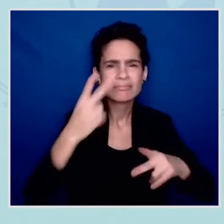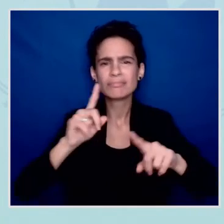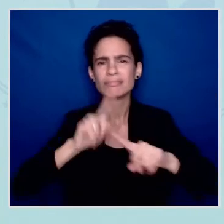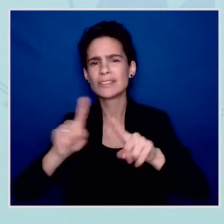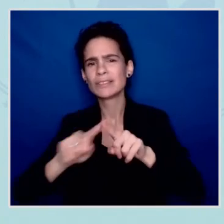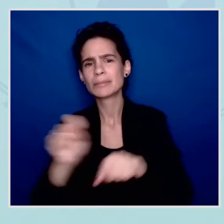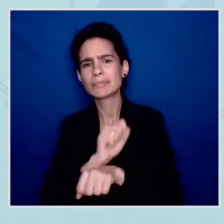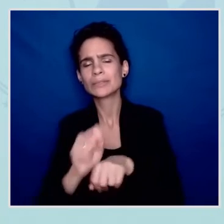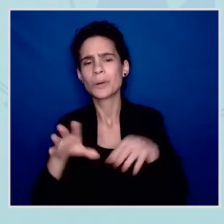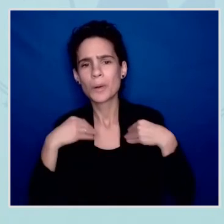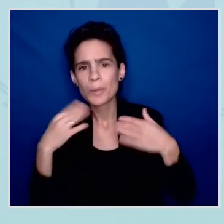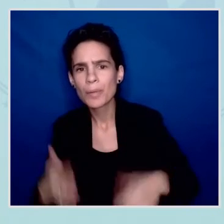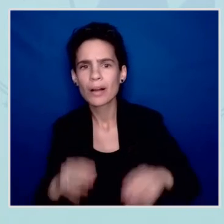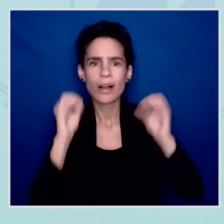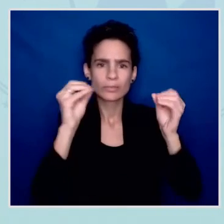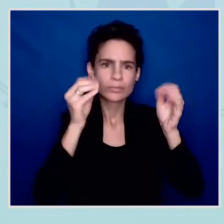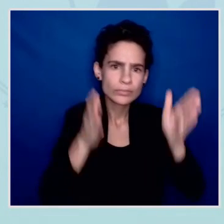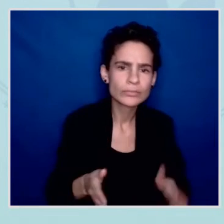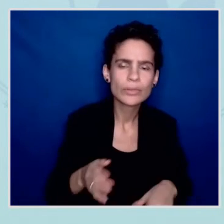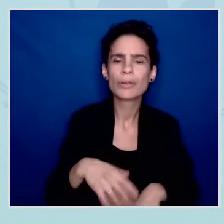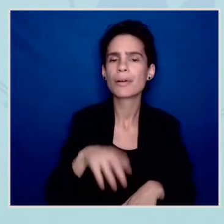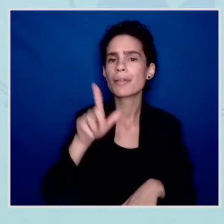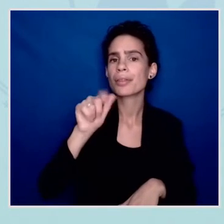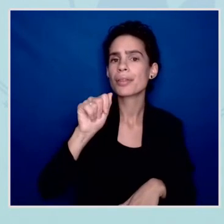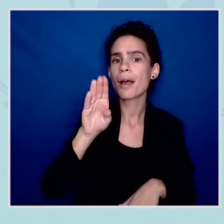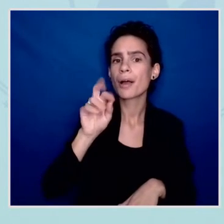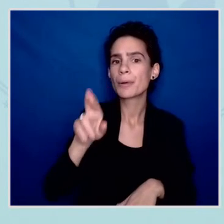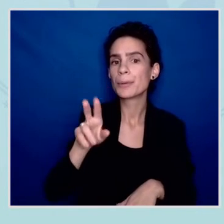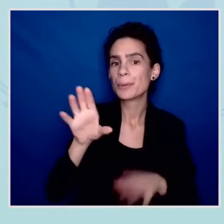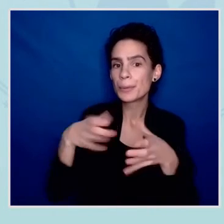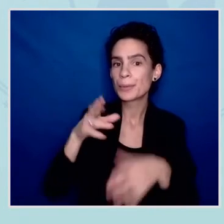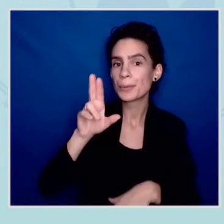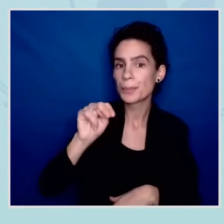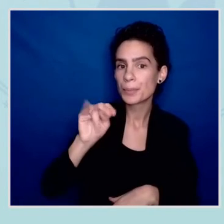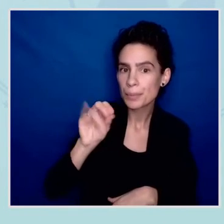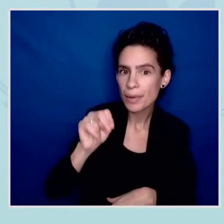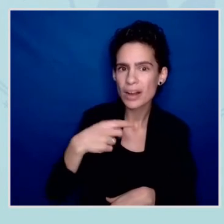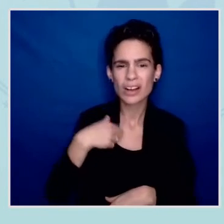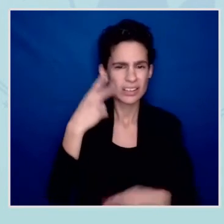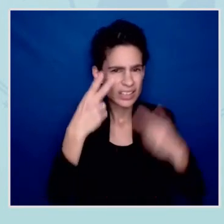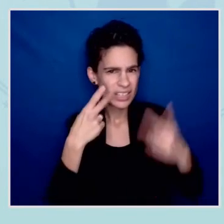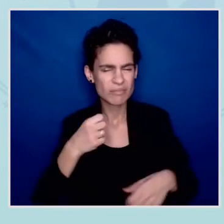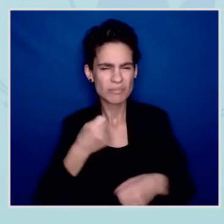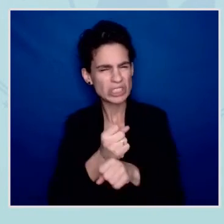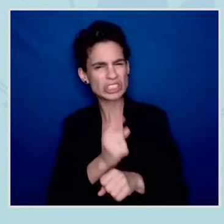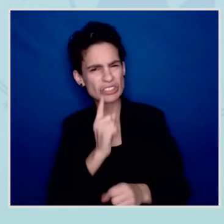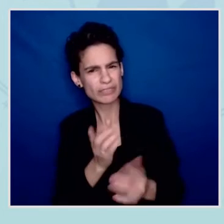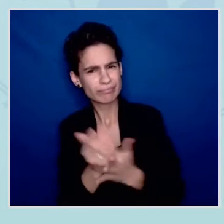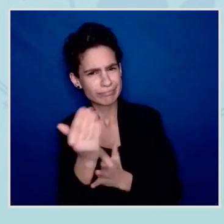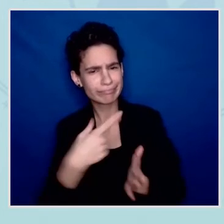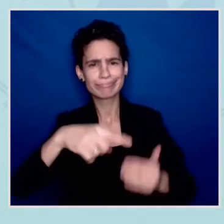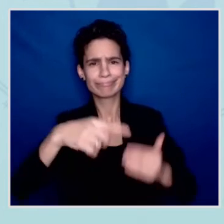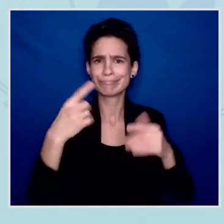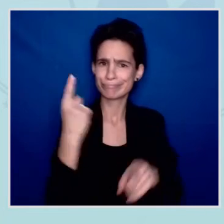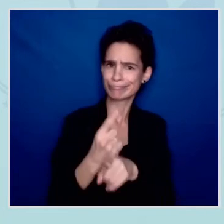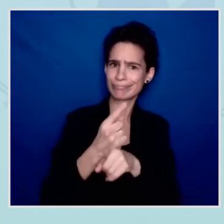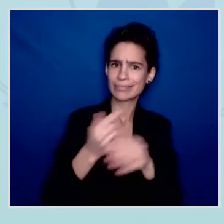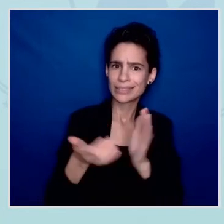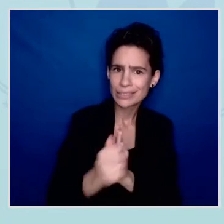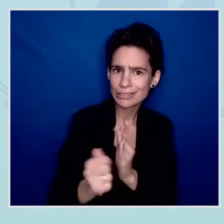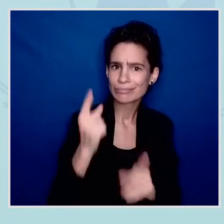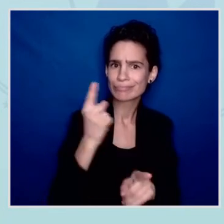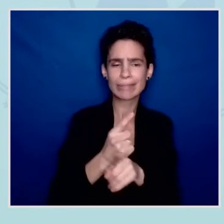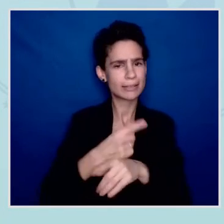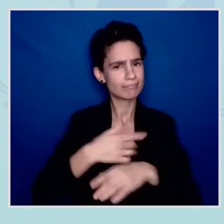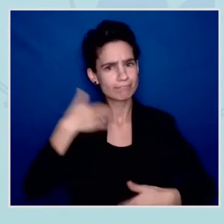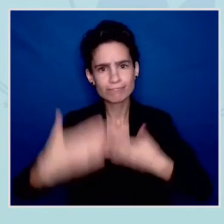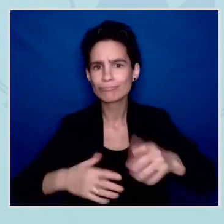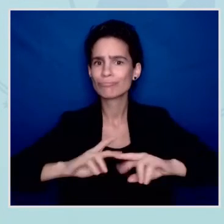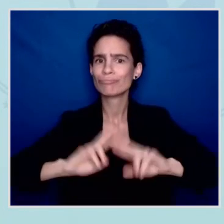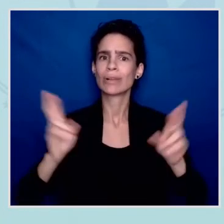AS WE TRAVELED THE COUNTRY